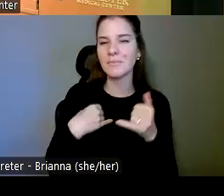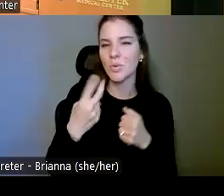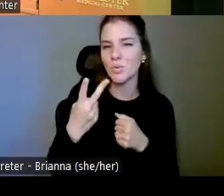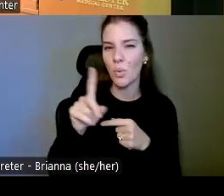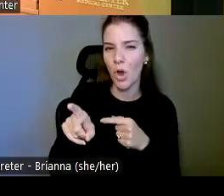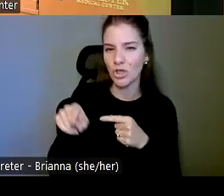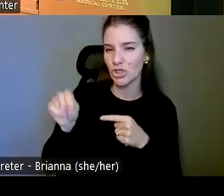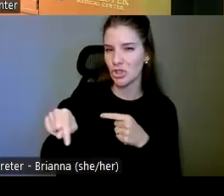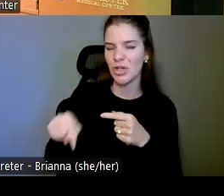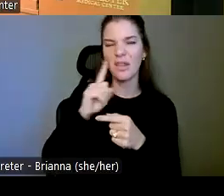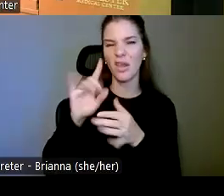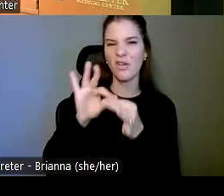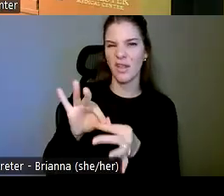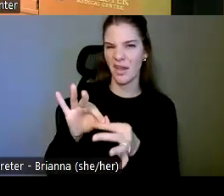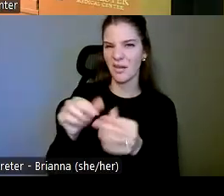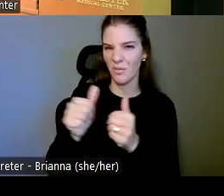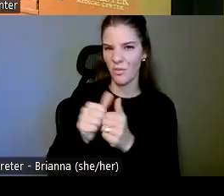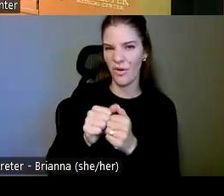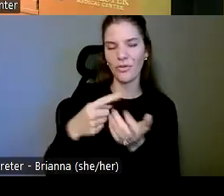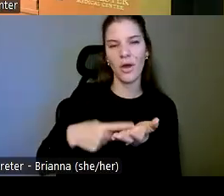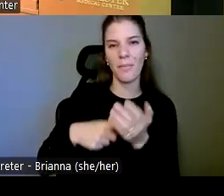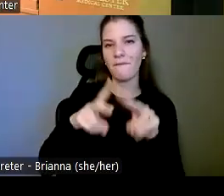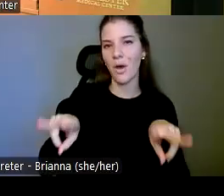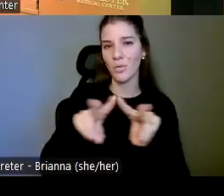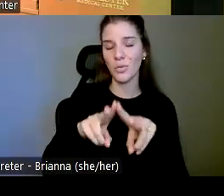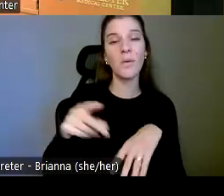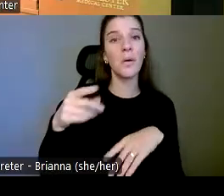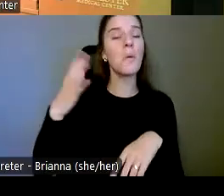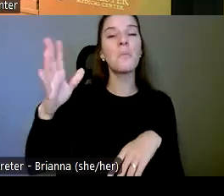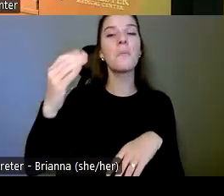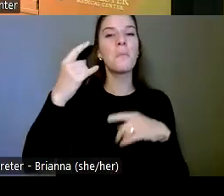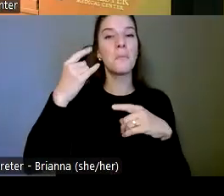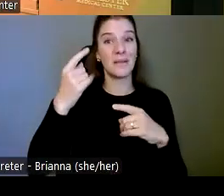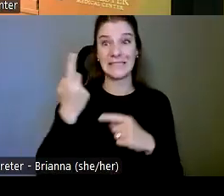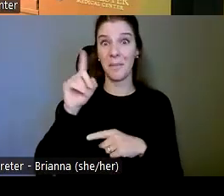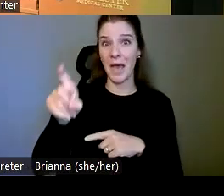to that. Um including what would it be like to bring something like this to Rochester? and and